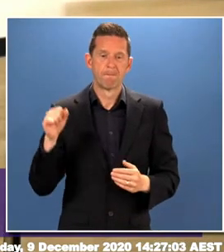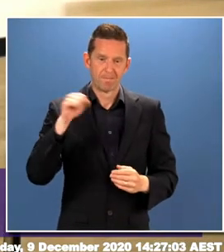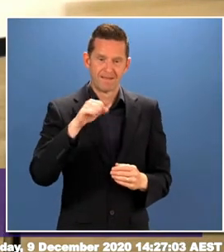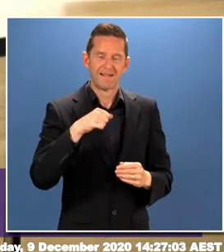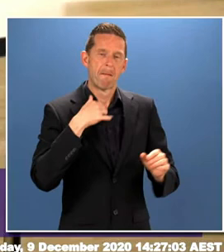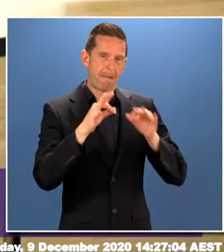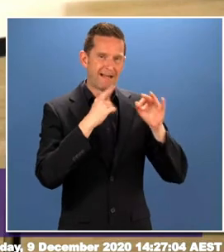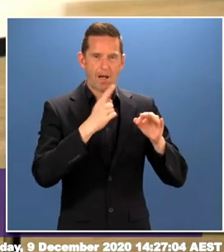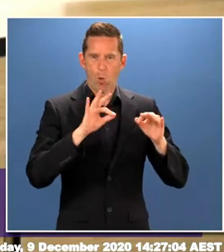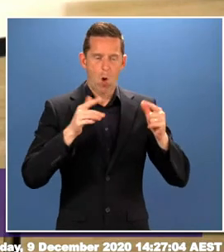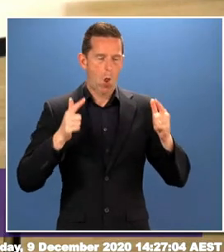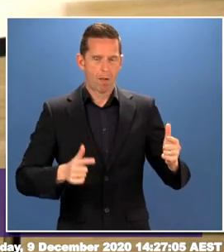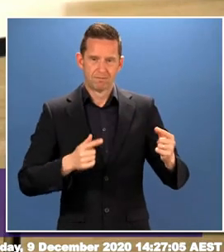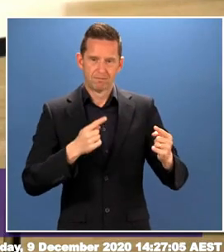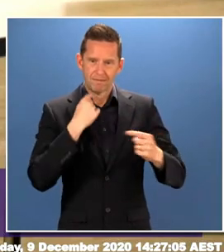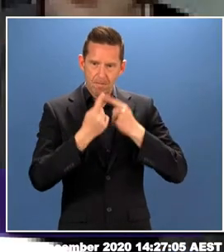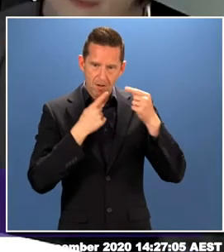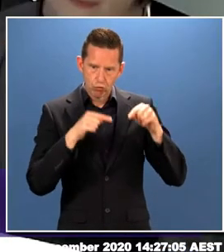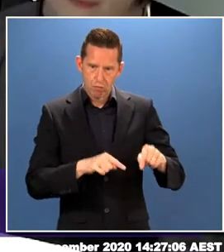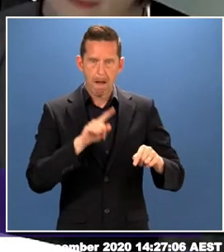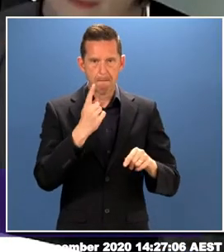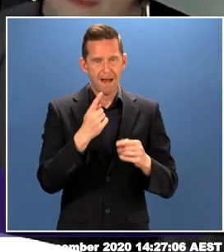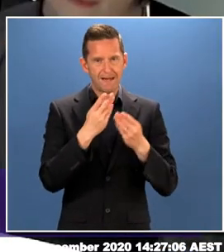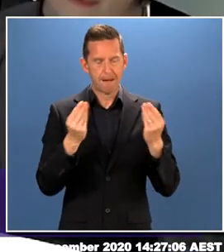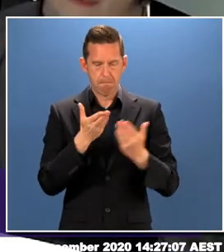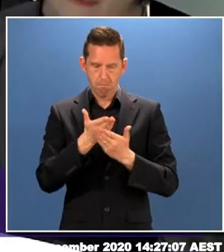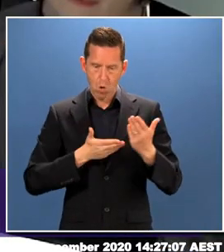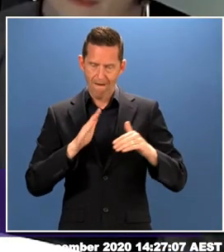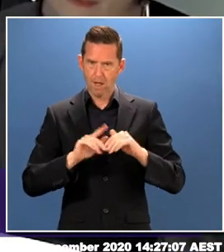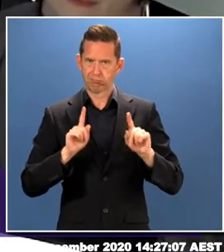around such evidence so as experiences of LGBTI people with disability.